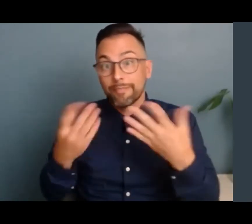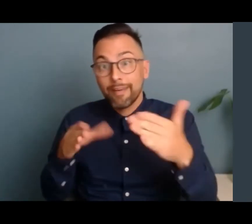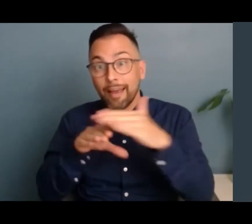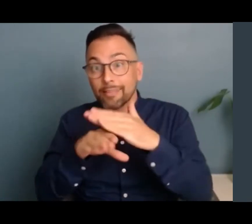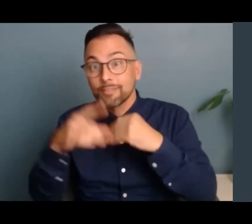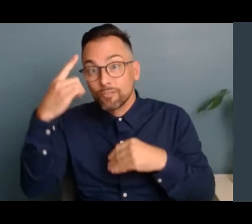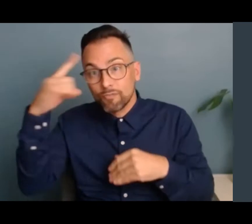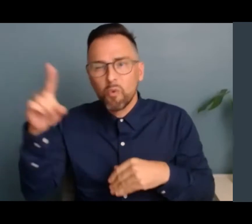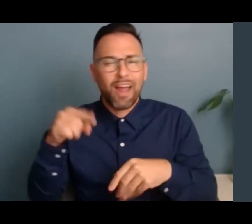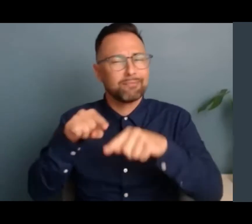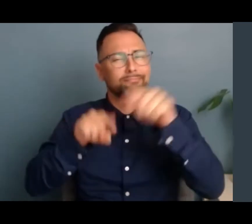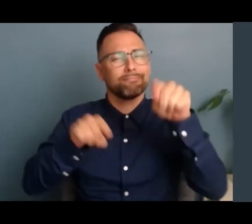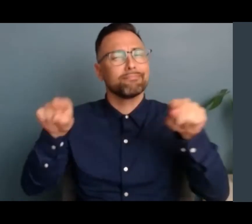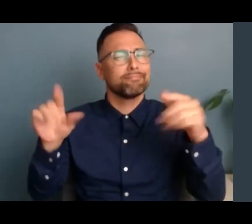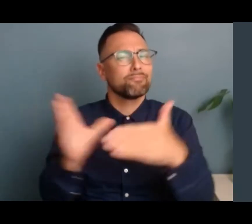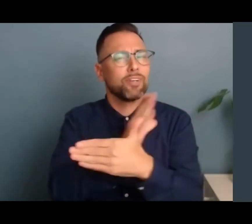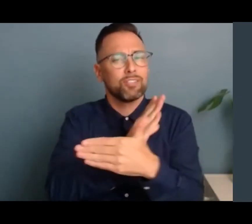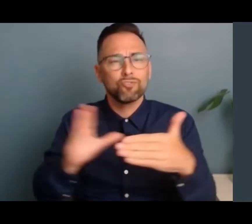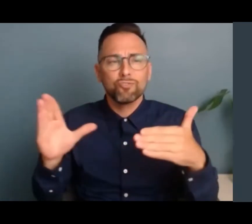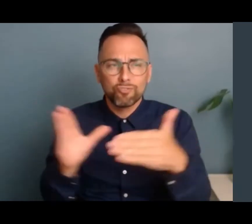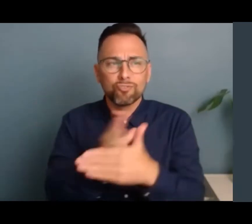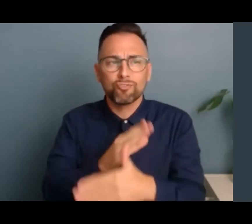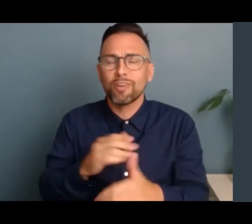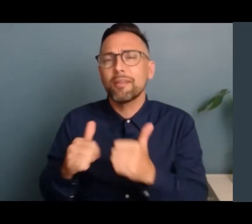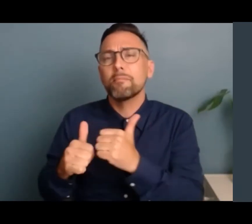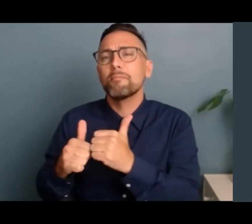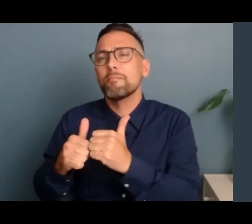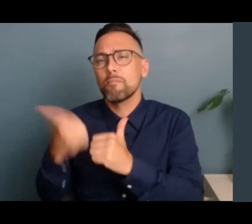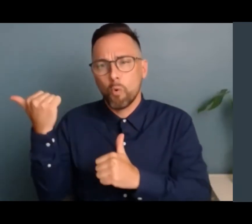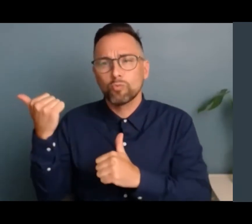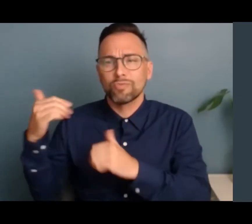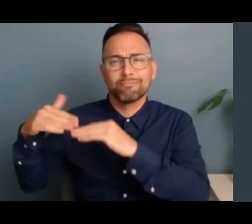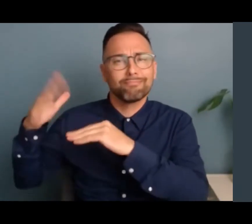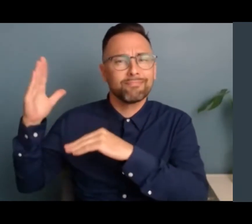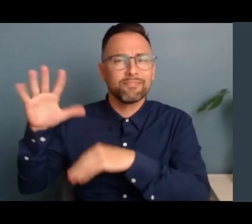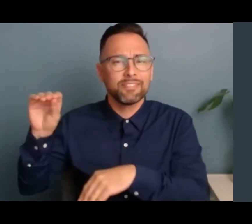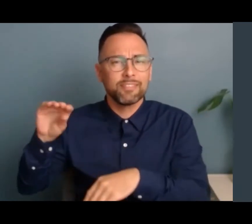We did ask about services and were curious about services being provided.